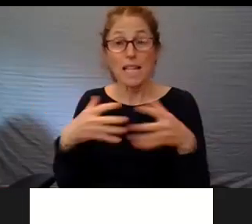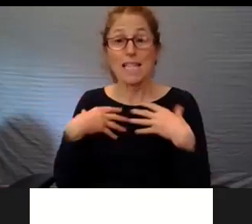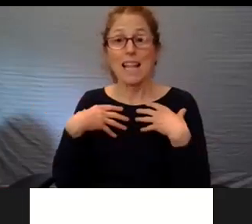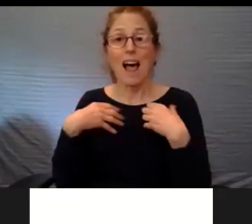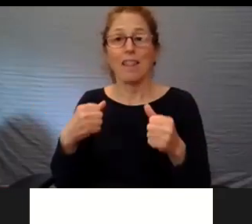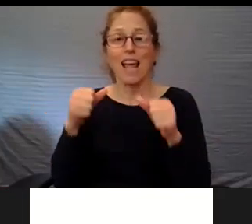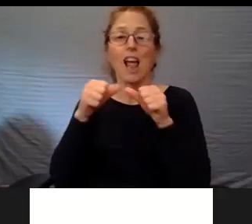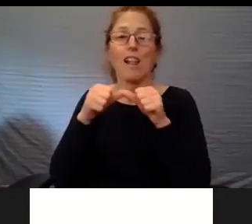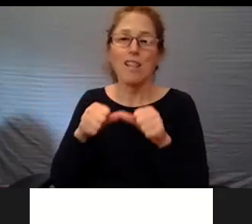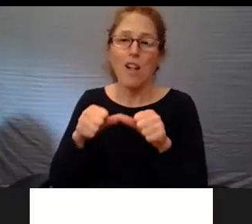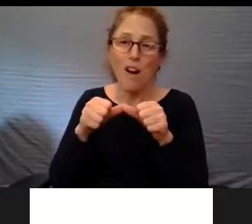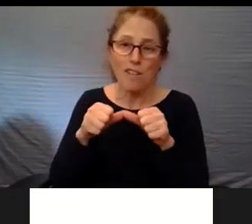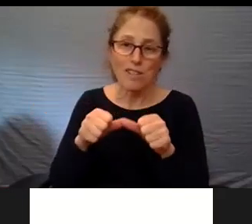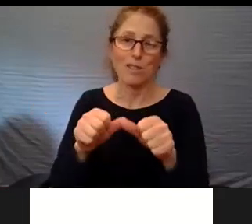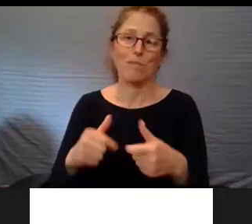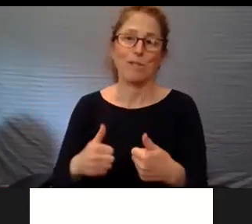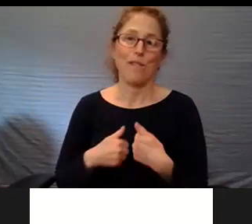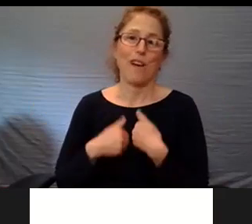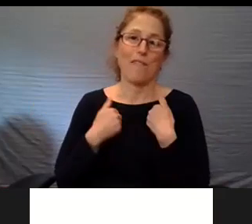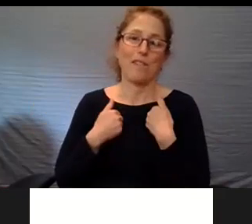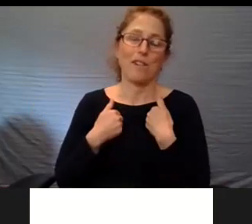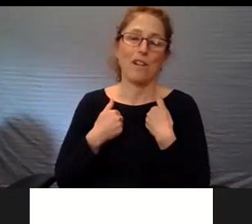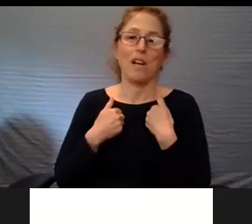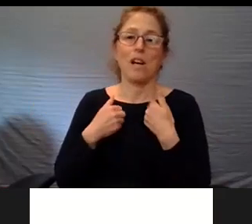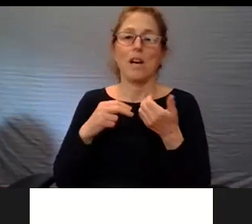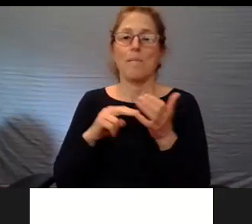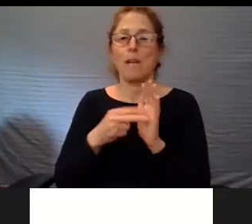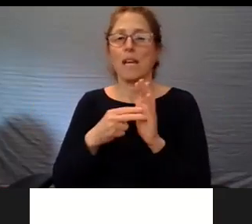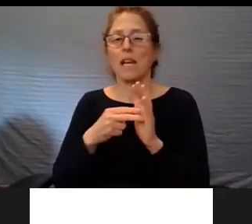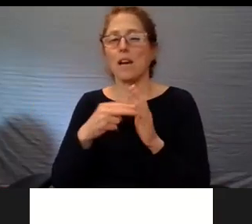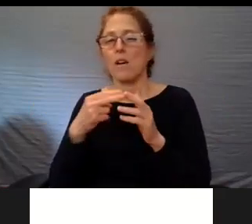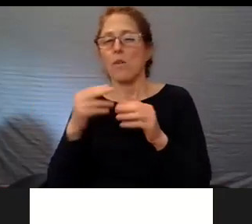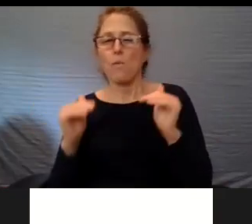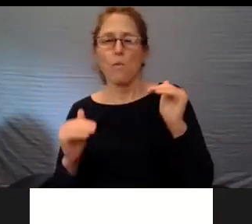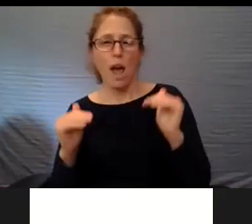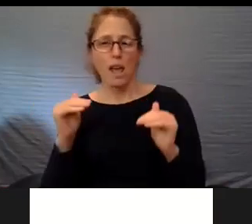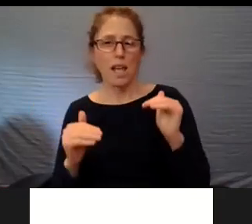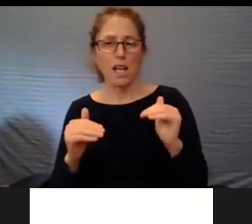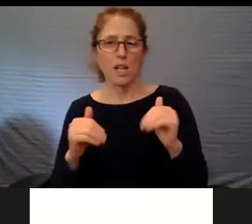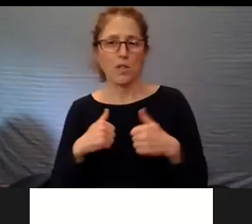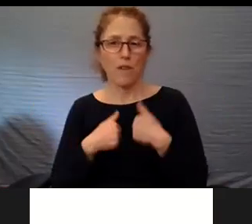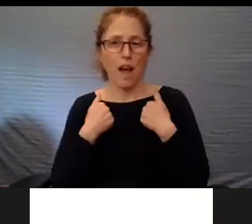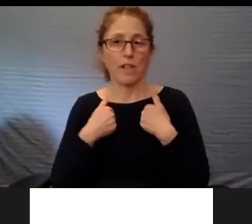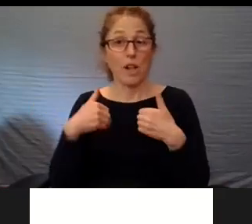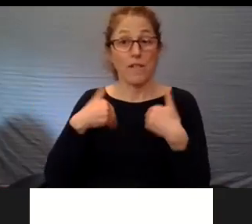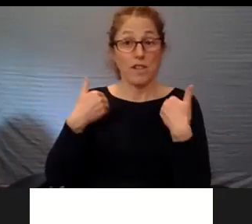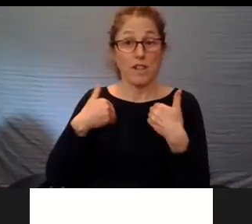recognizing that this represents weighting the survival of young, otherwise healthy patients more heavily